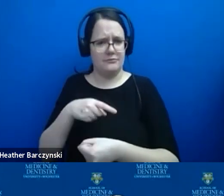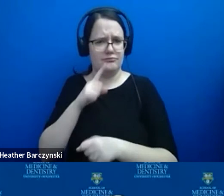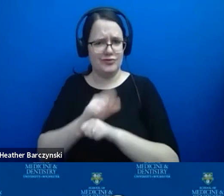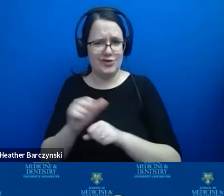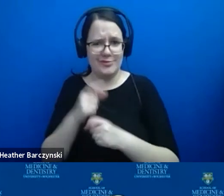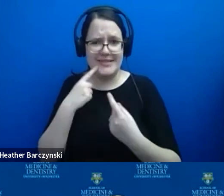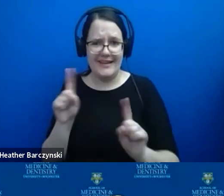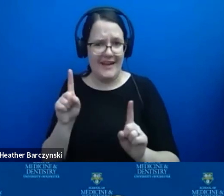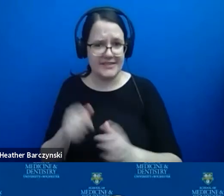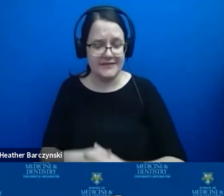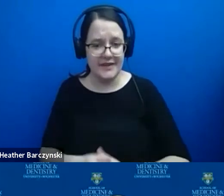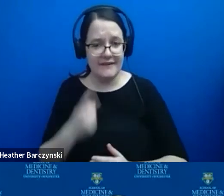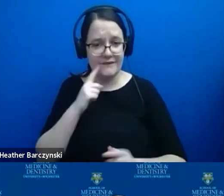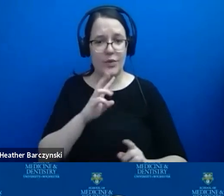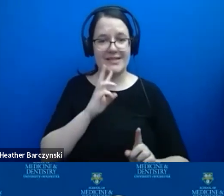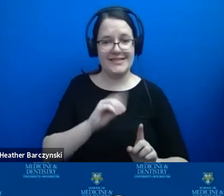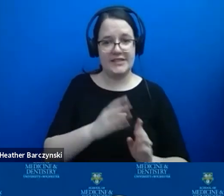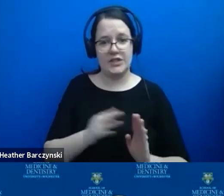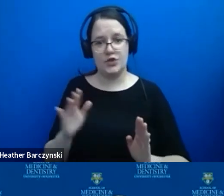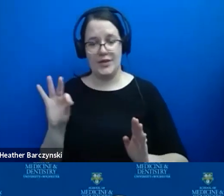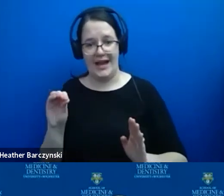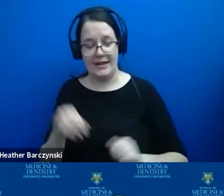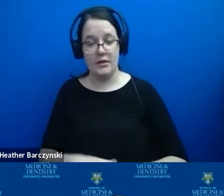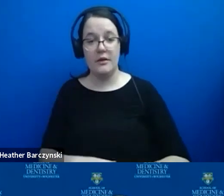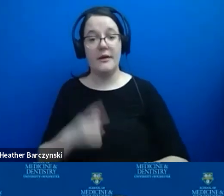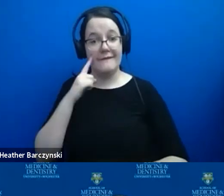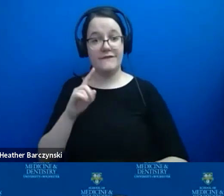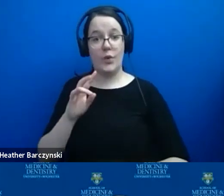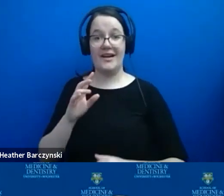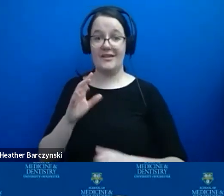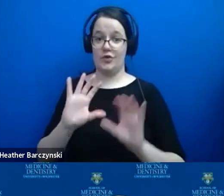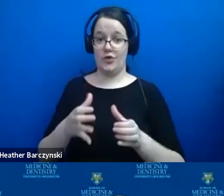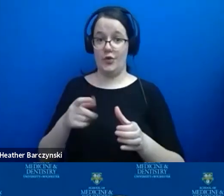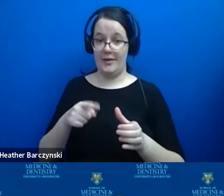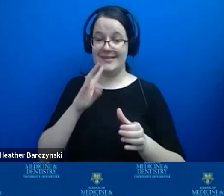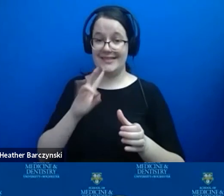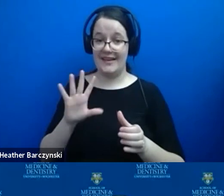in the over 75 group they they had very little data as well um it appeared to be effective but